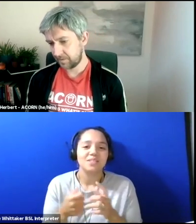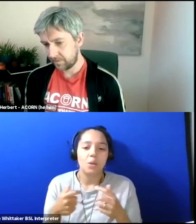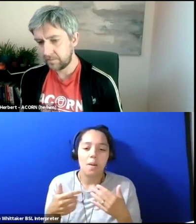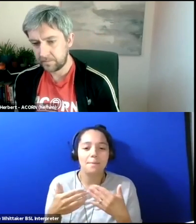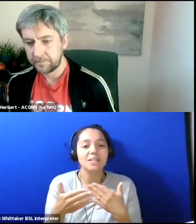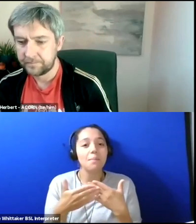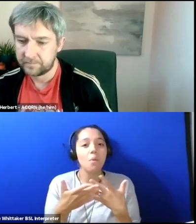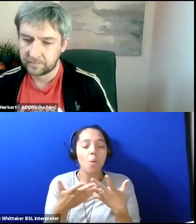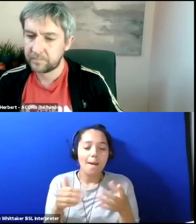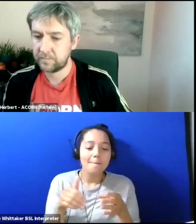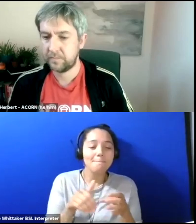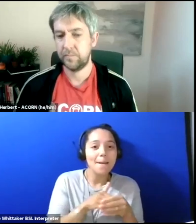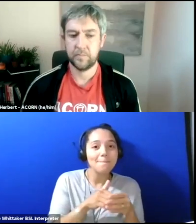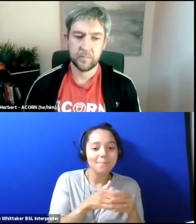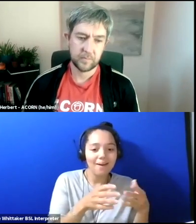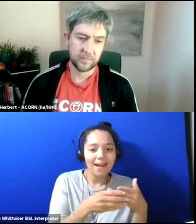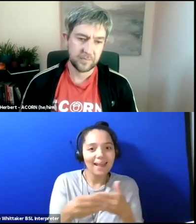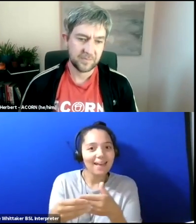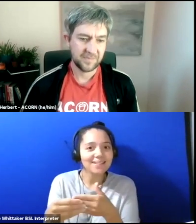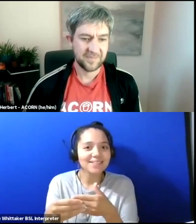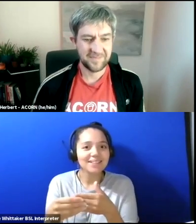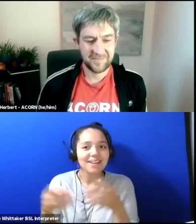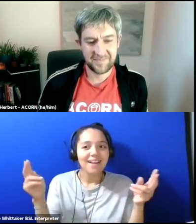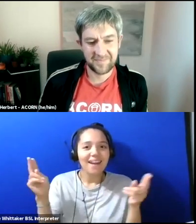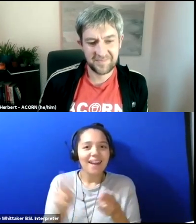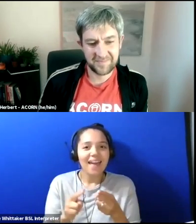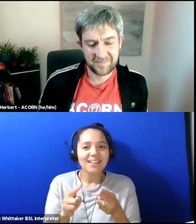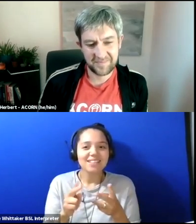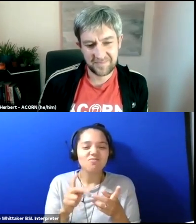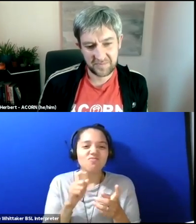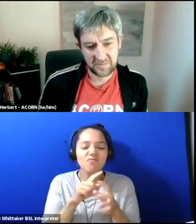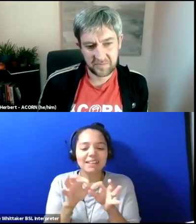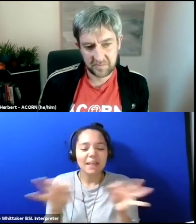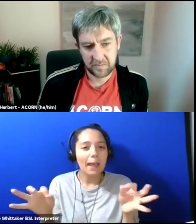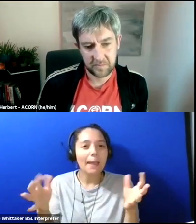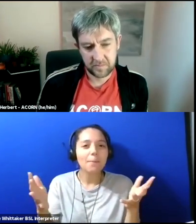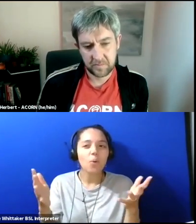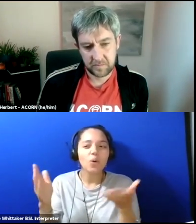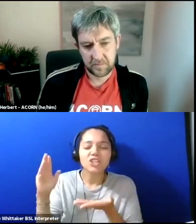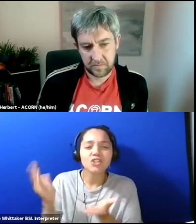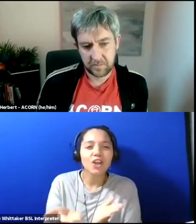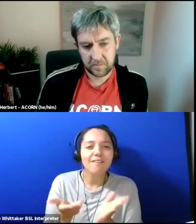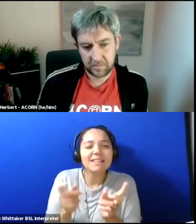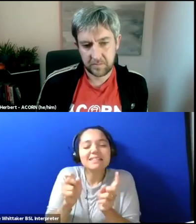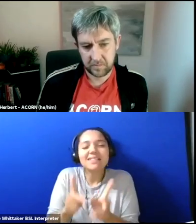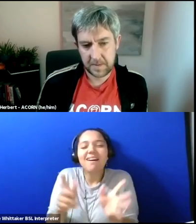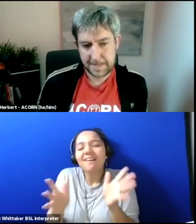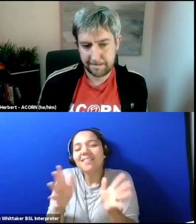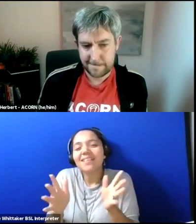or more, I guess, less red tape or less service-style, it's more sustainable